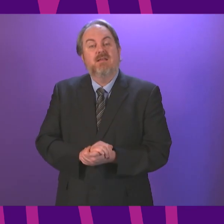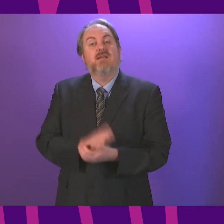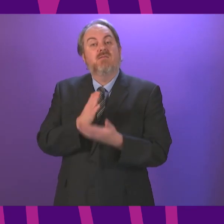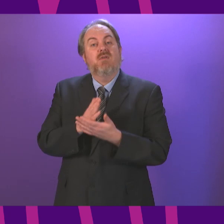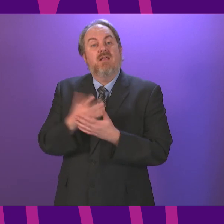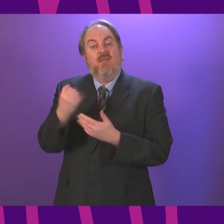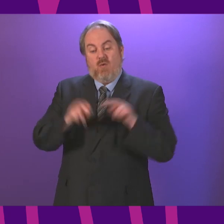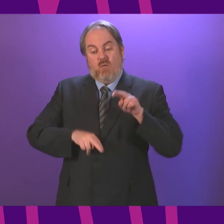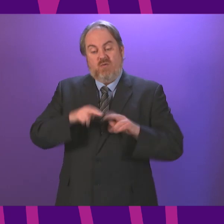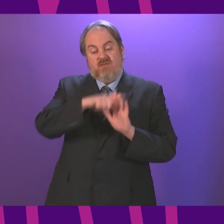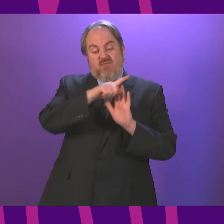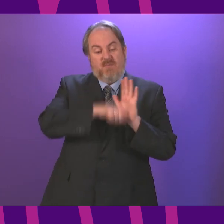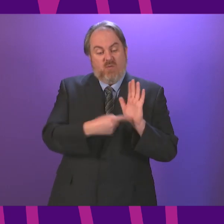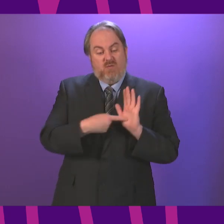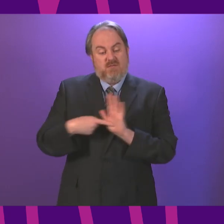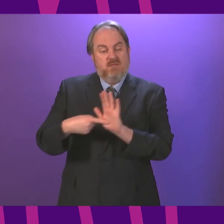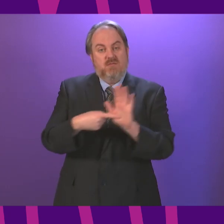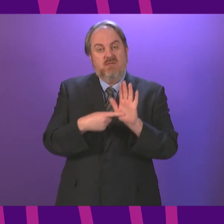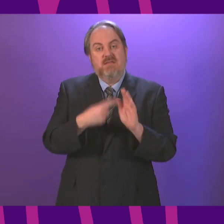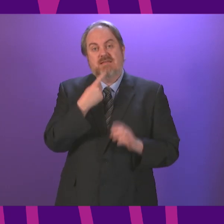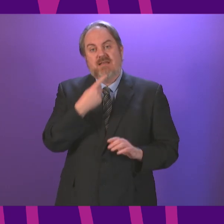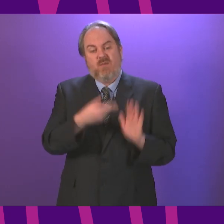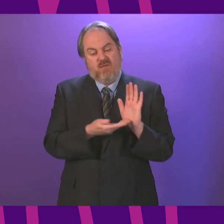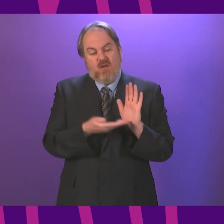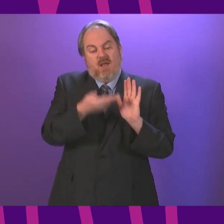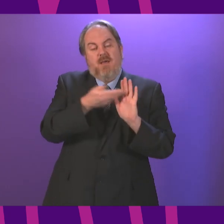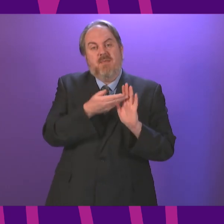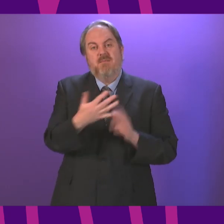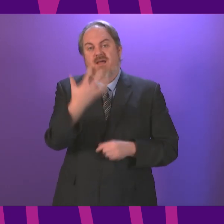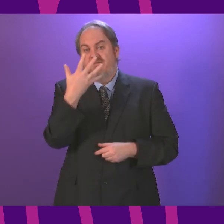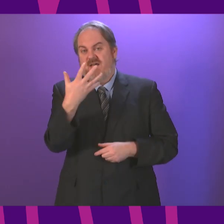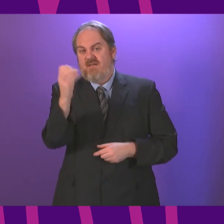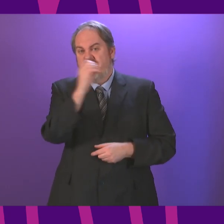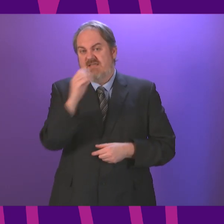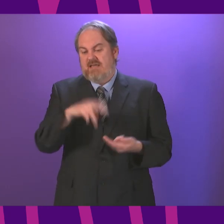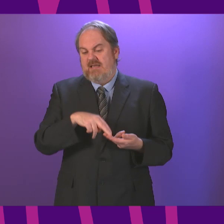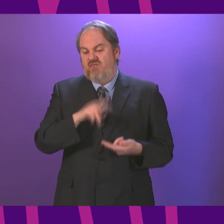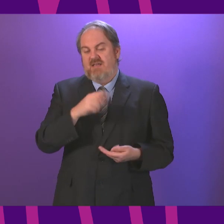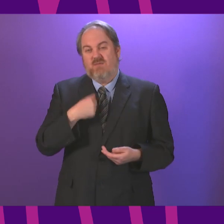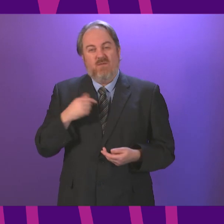education in Scotland has gone up by 5 per cent in real terms. We have the highest spending